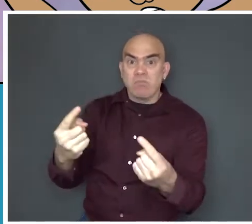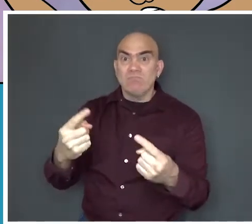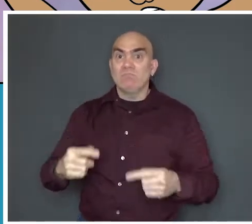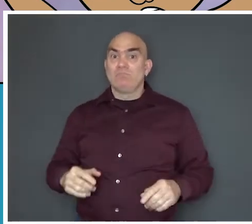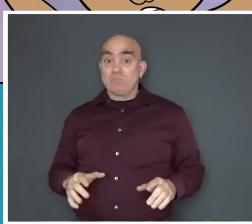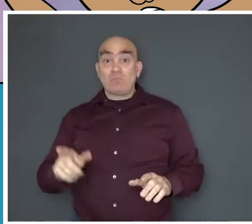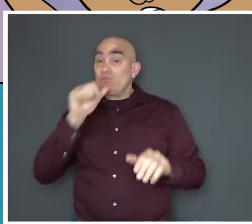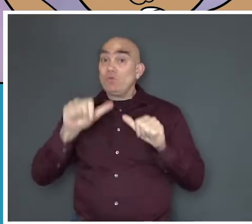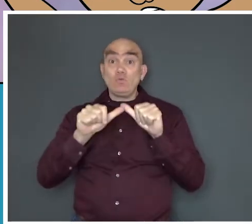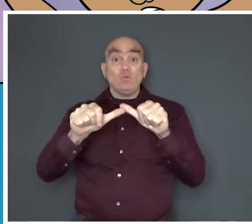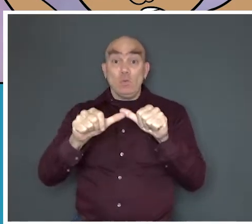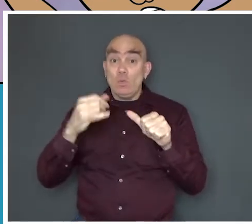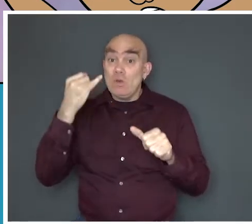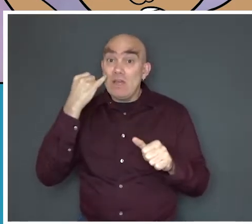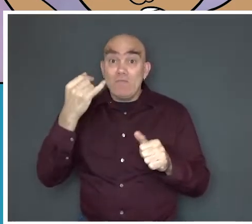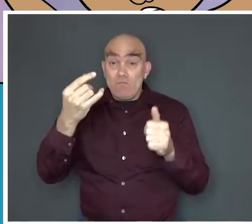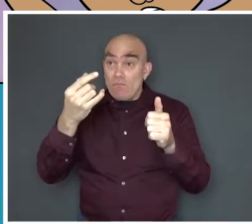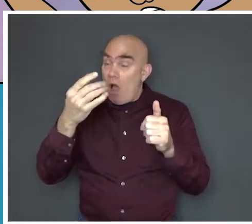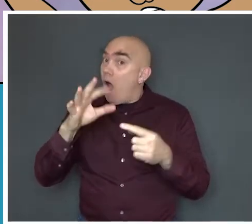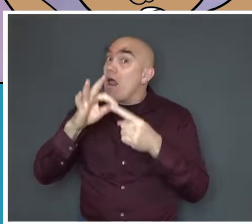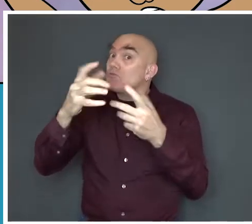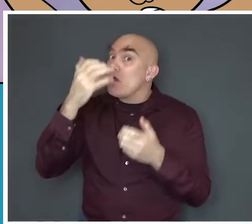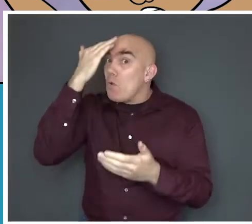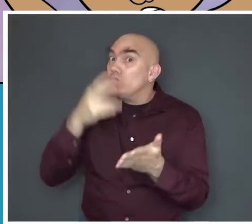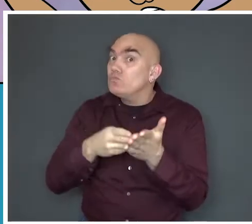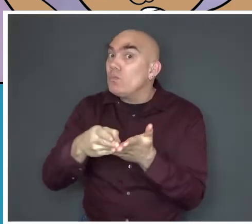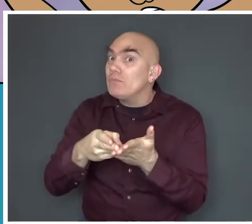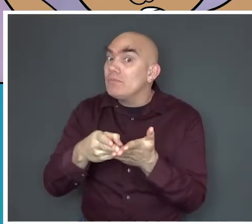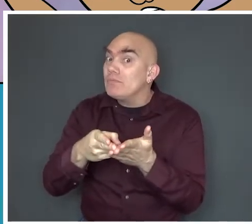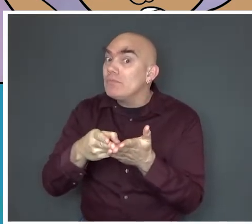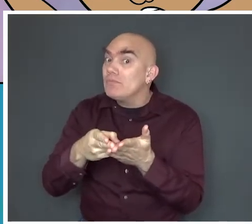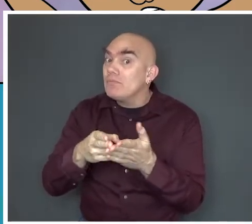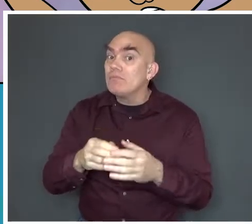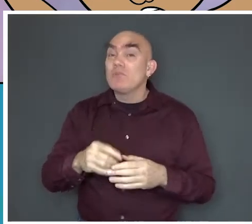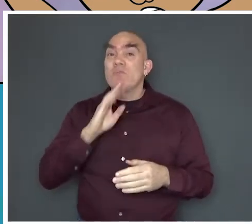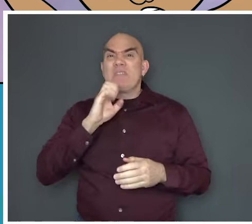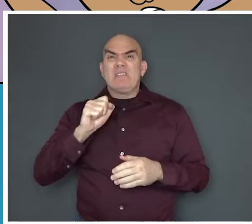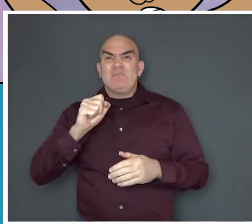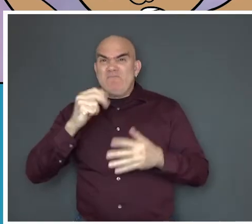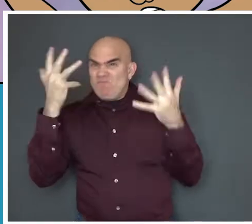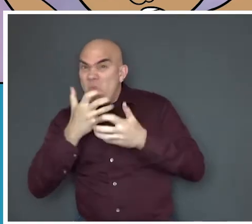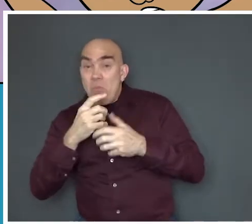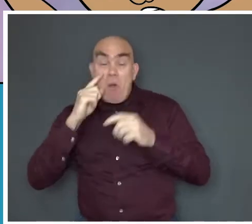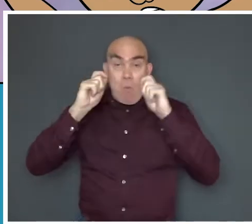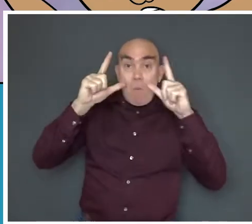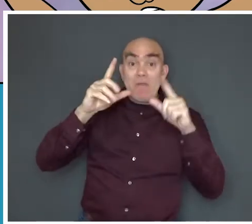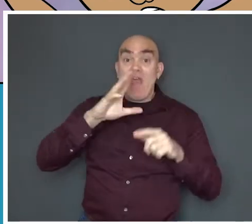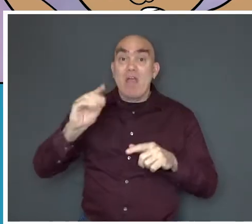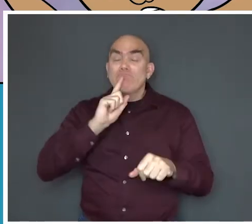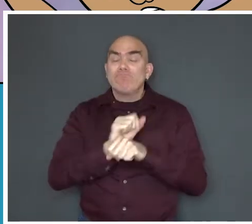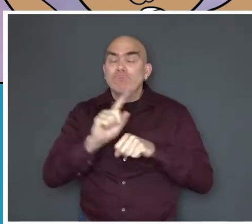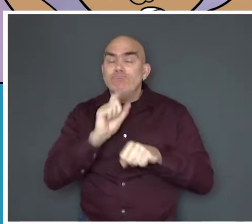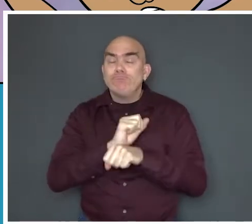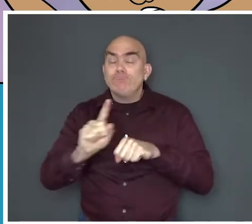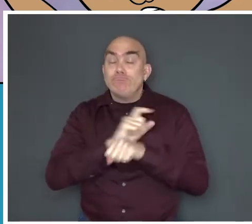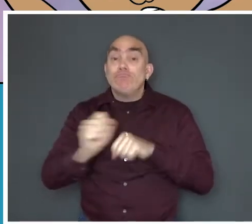Do not continue unless you want to hear the truth. It will be gritty, eye opening, and really, really true.